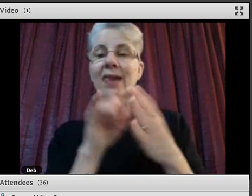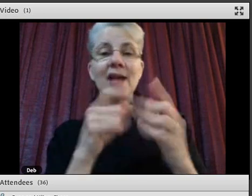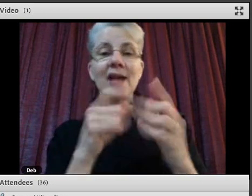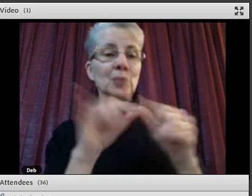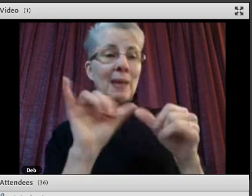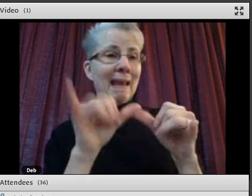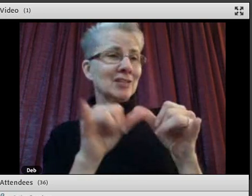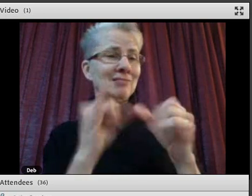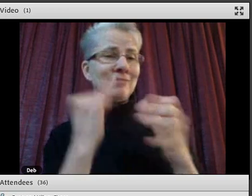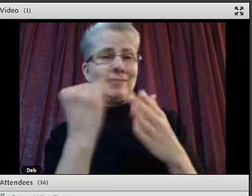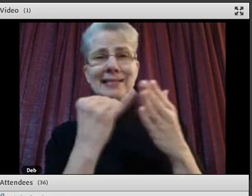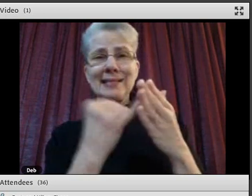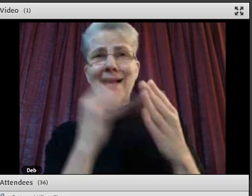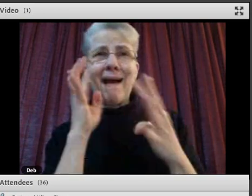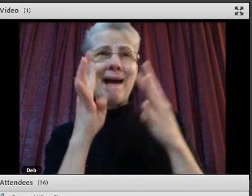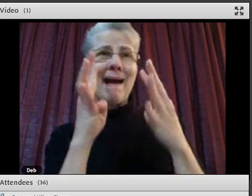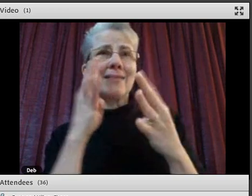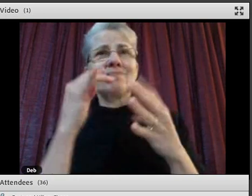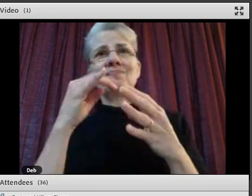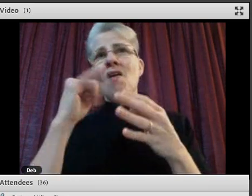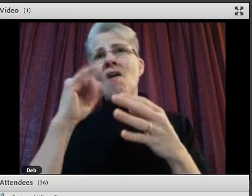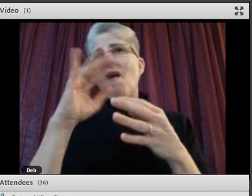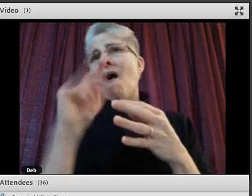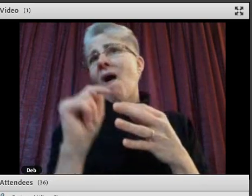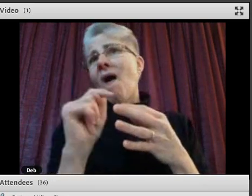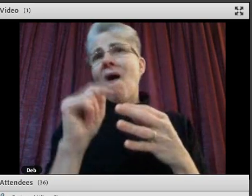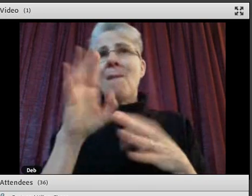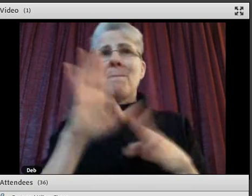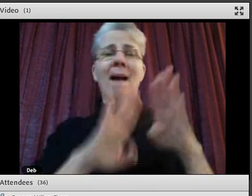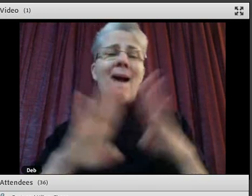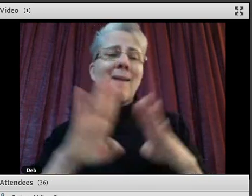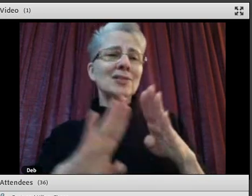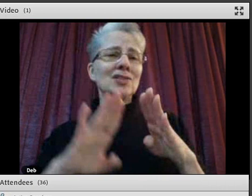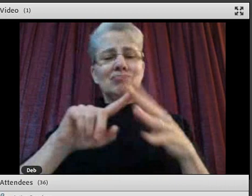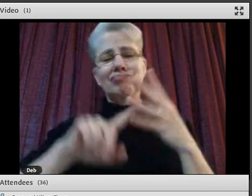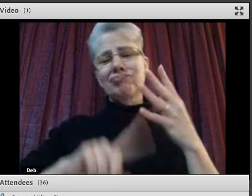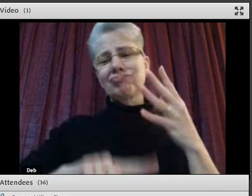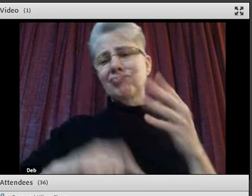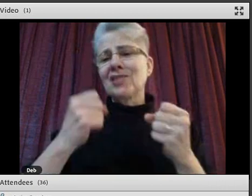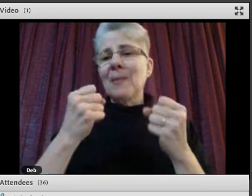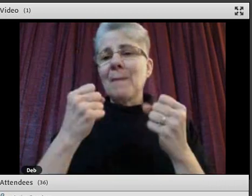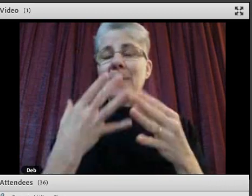into Engineering and Design, to Art, Biology.